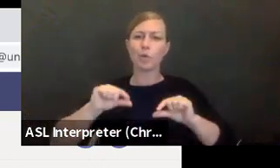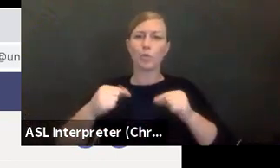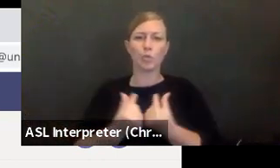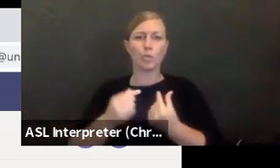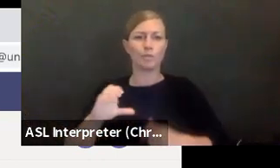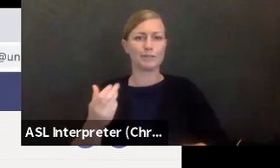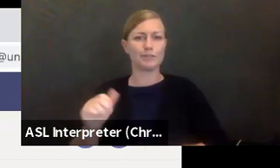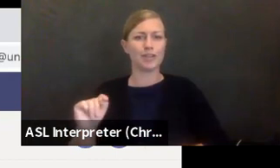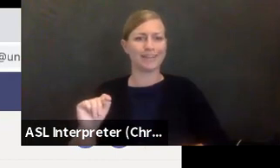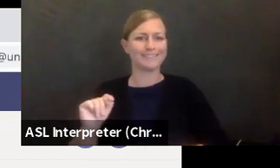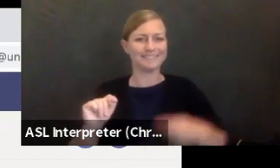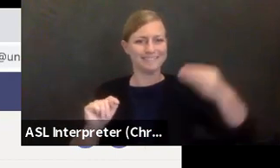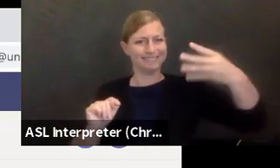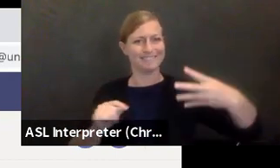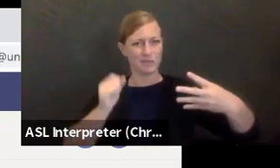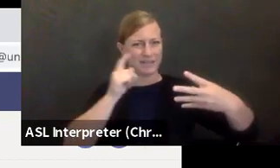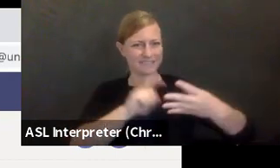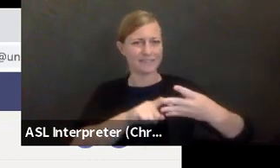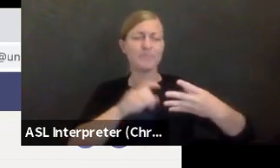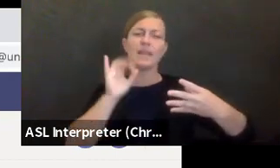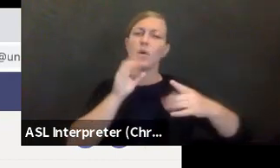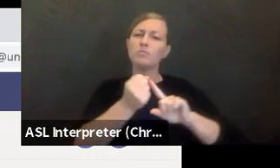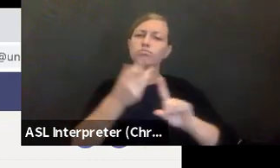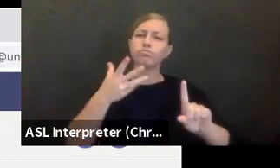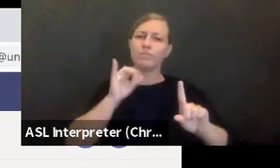within your teams or within your organization. So this is an opportunity, I have a chat here available another chance available and I can send our message. You can send a private message or add more people to my chat